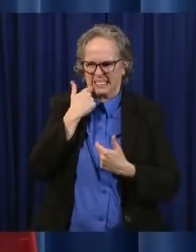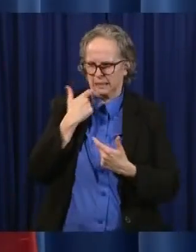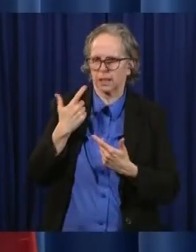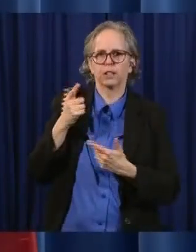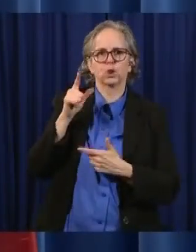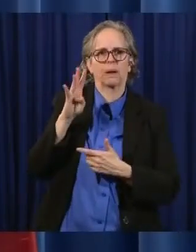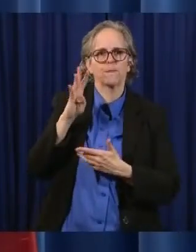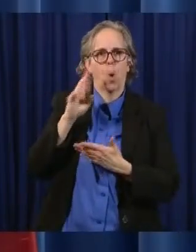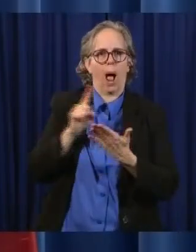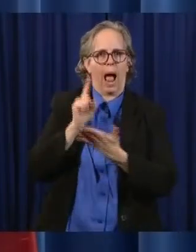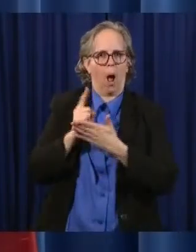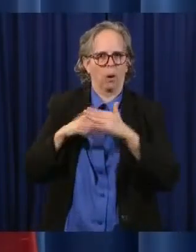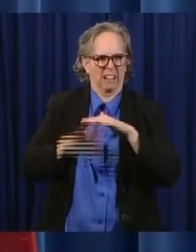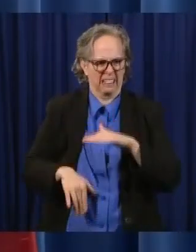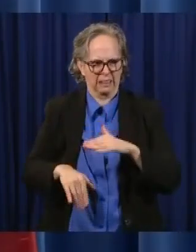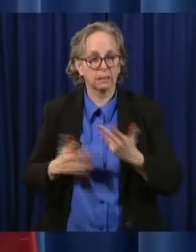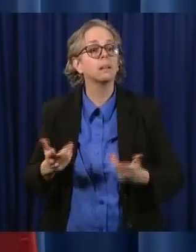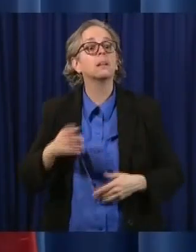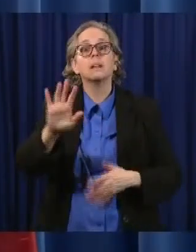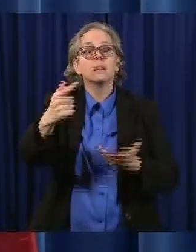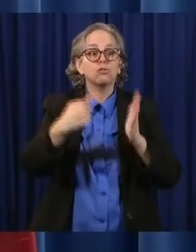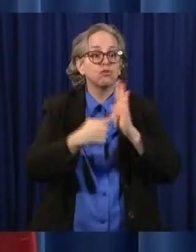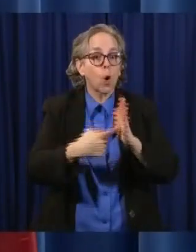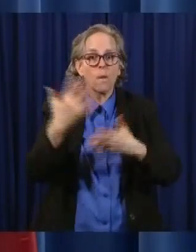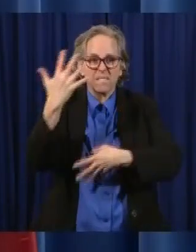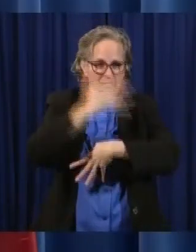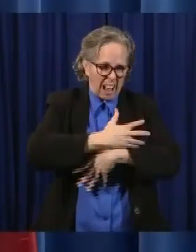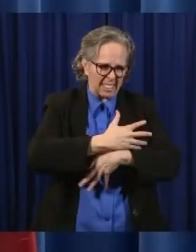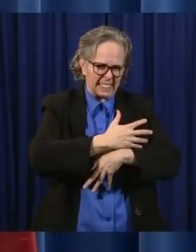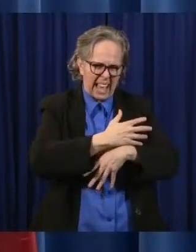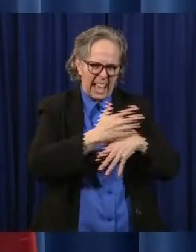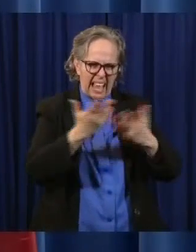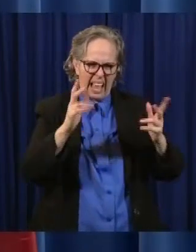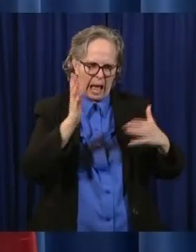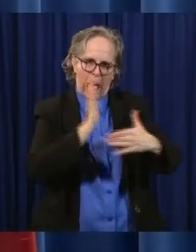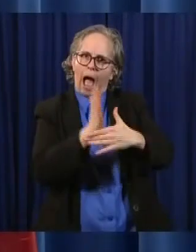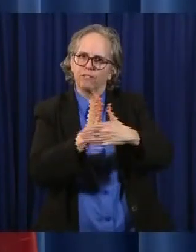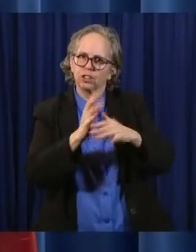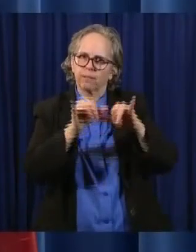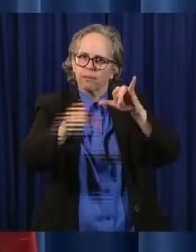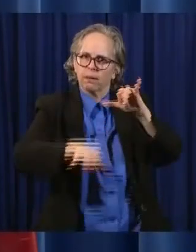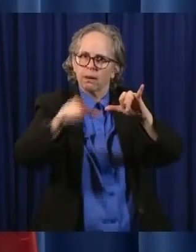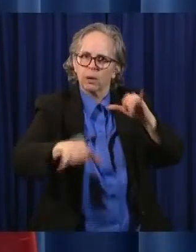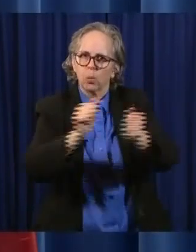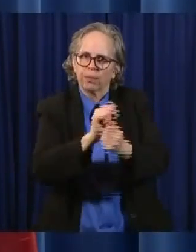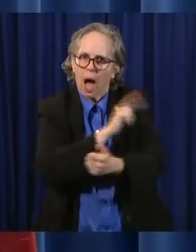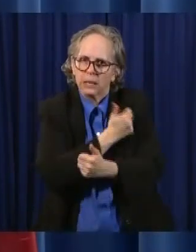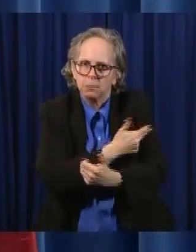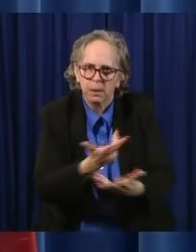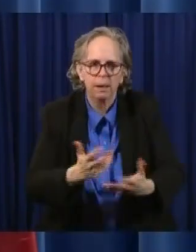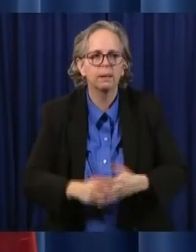DISPLAYS CURRENT TRENDS OF HOSPITALIZATIONS AND DEATHS. INCLUDING THOSE RECEIVED IN THE